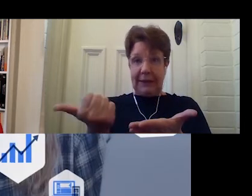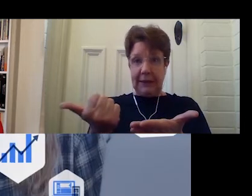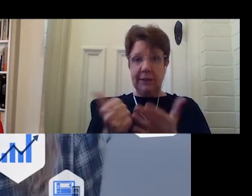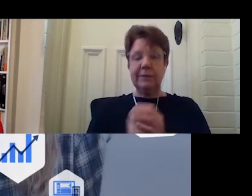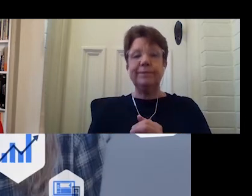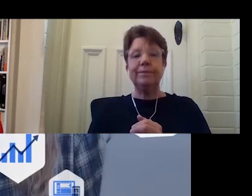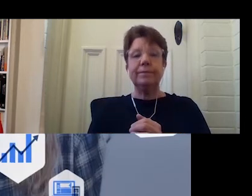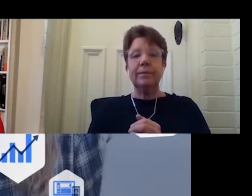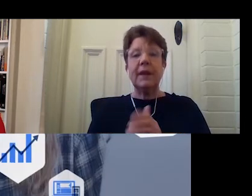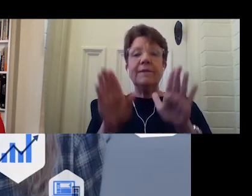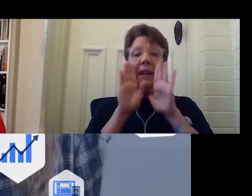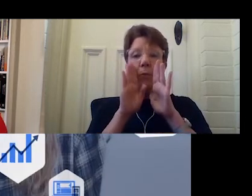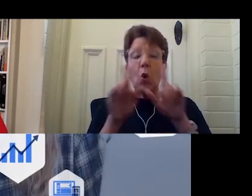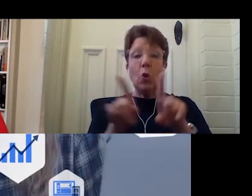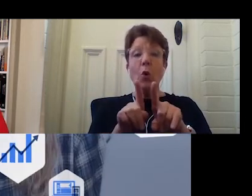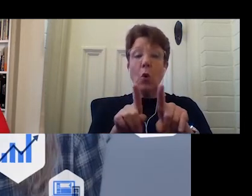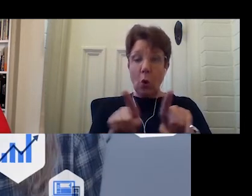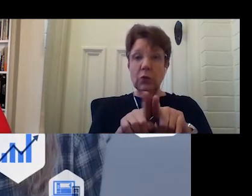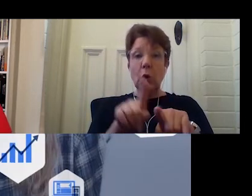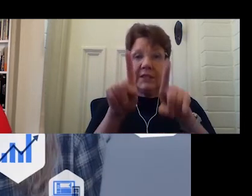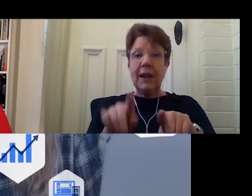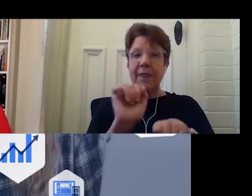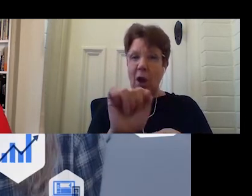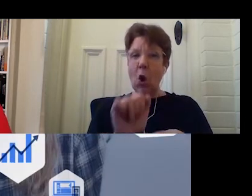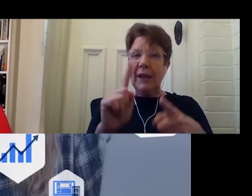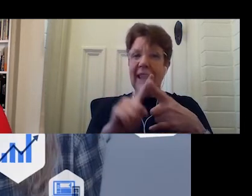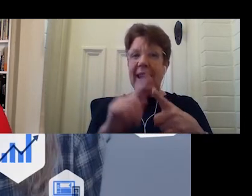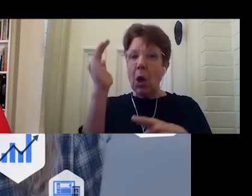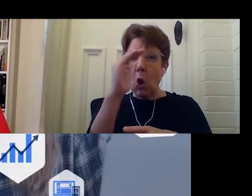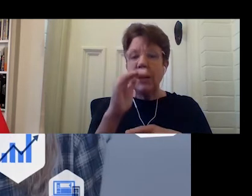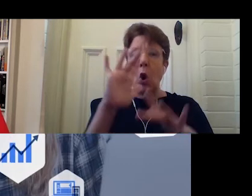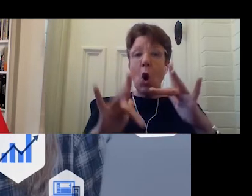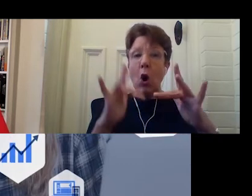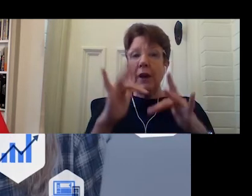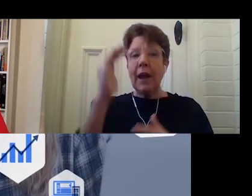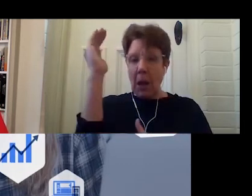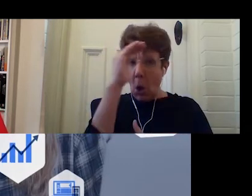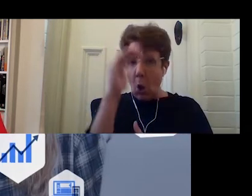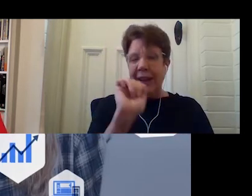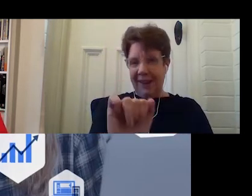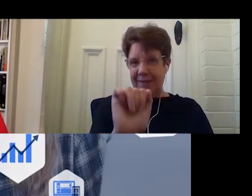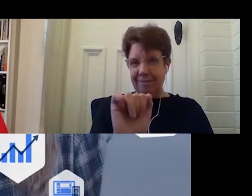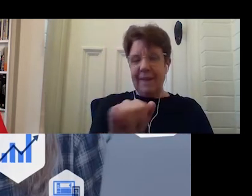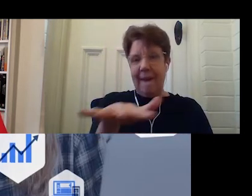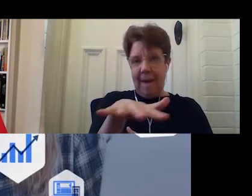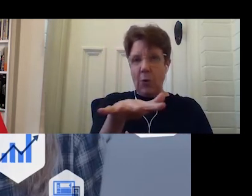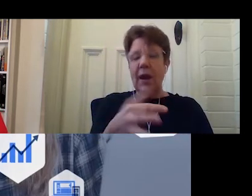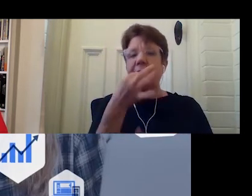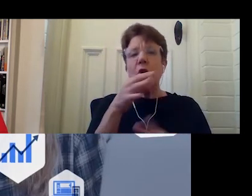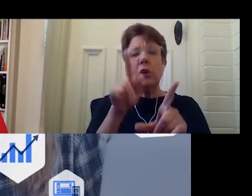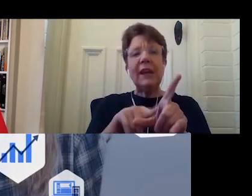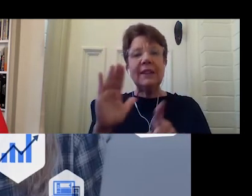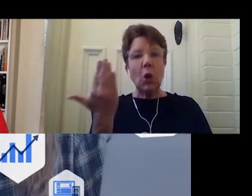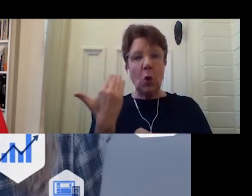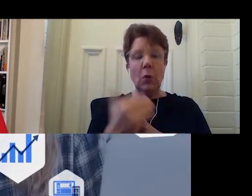Facebook also started their online academy a few years ago to help